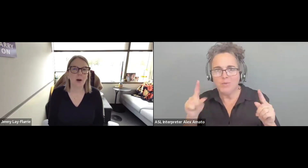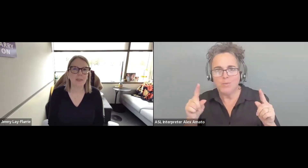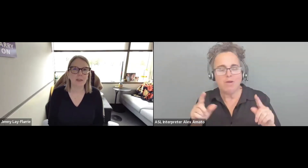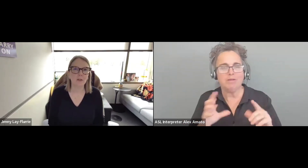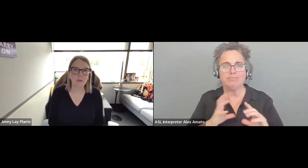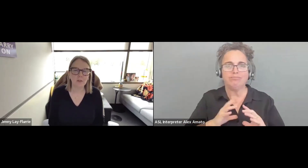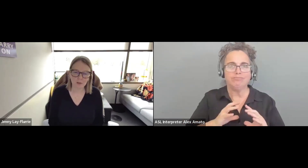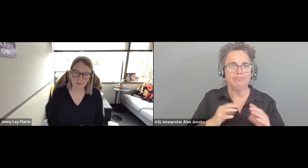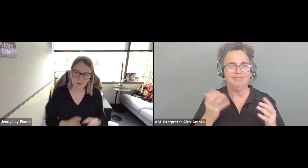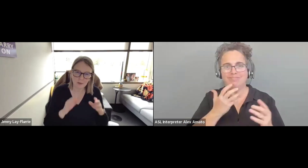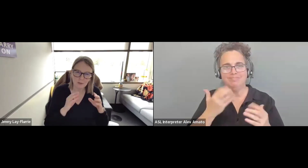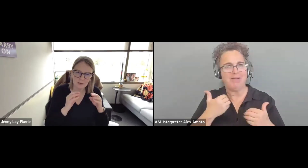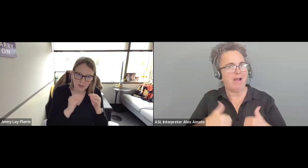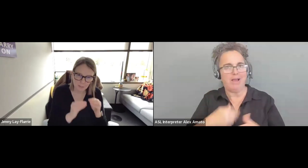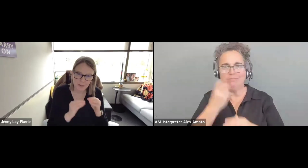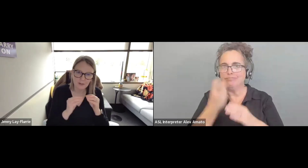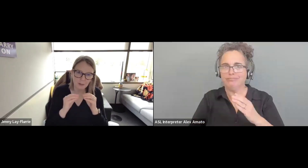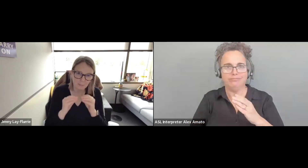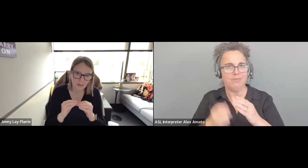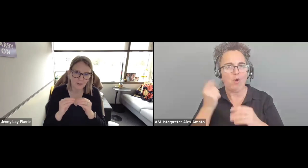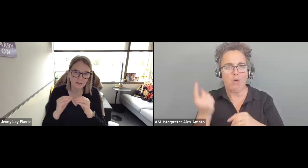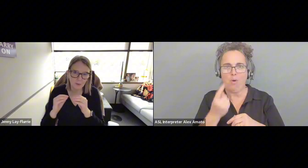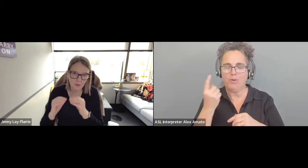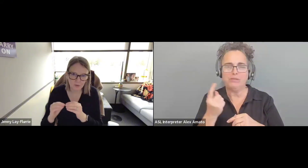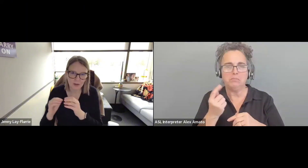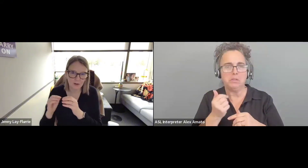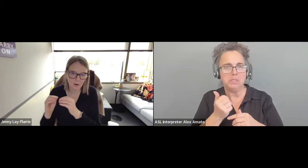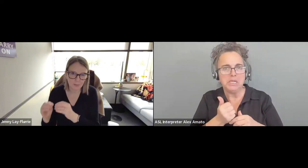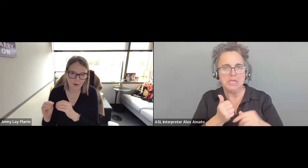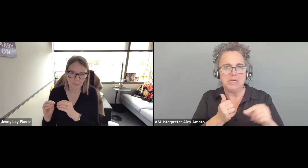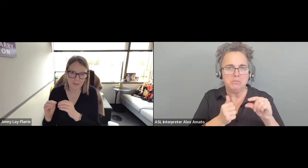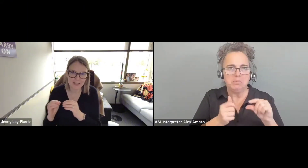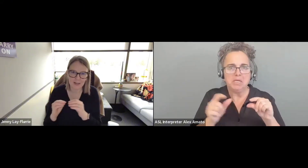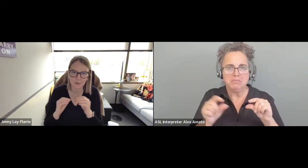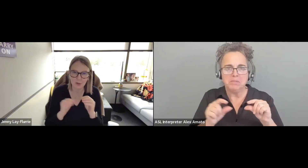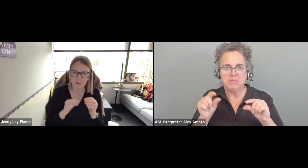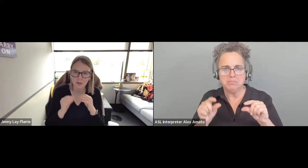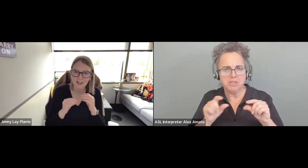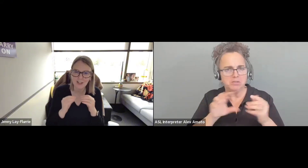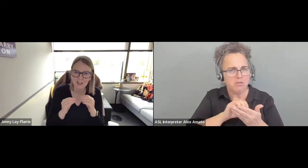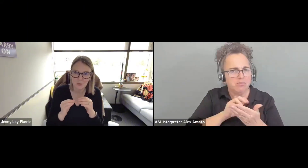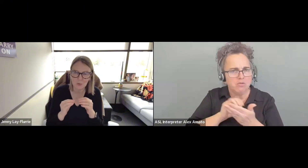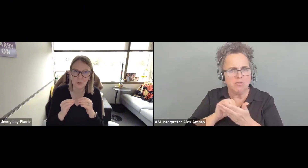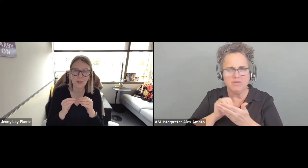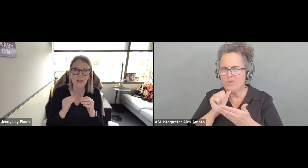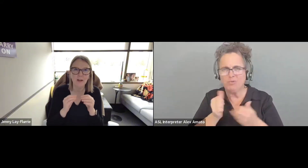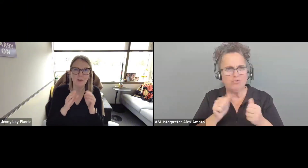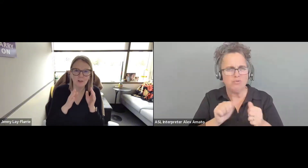You know, I think just taking piece by piece, I would just say on a very pragmatic level, don't try and learn it all.